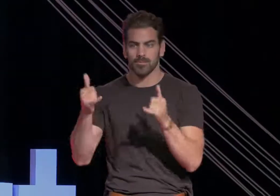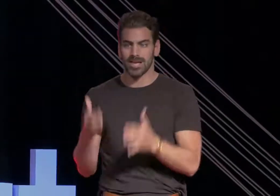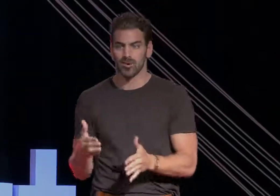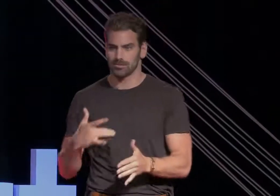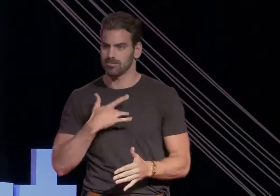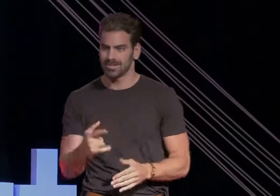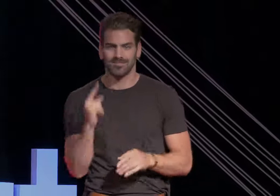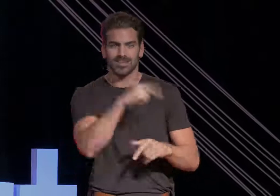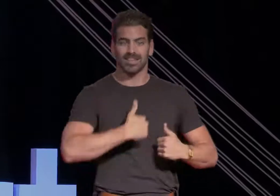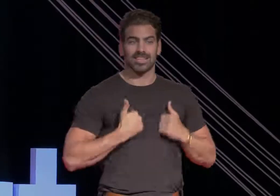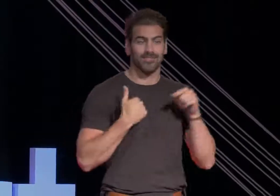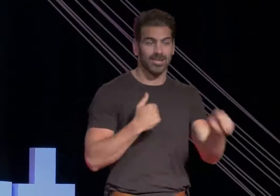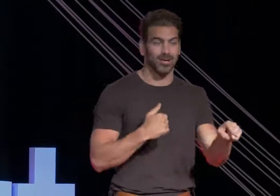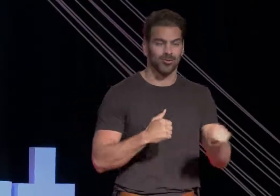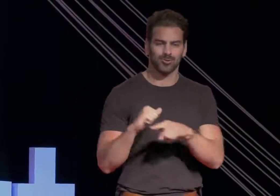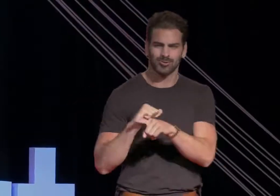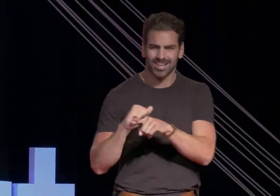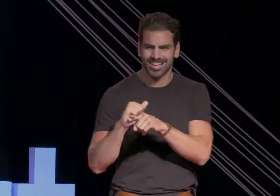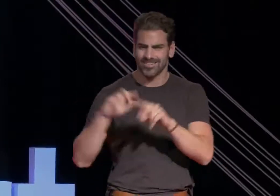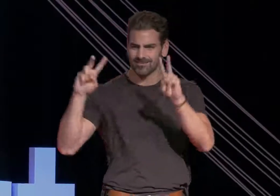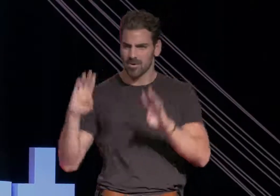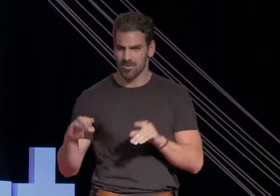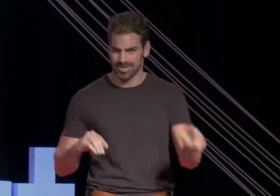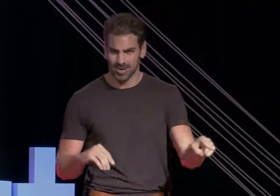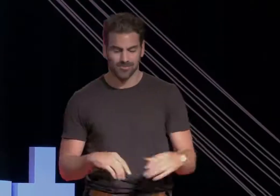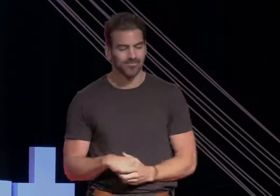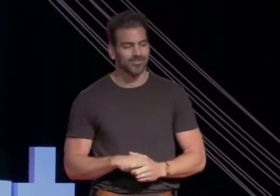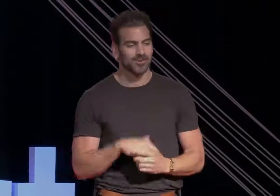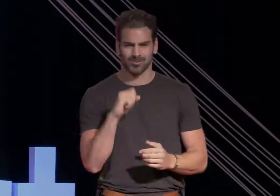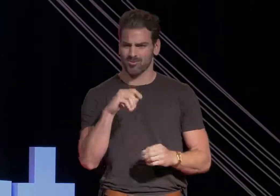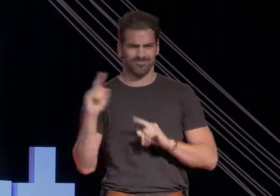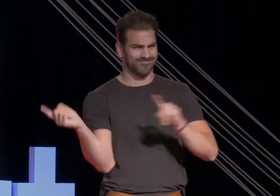where they reside and train through the year so i had a fantastic opportunity to play with them